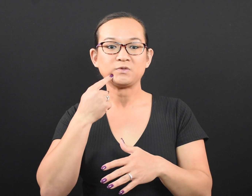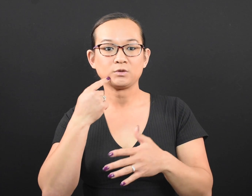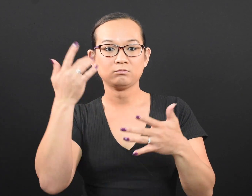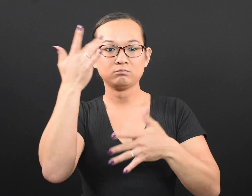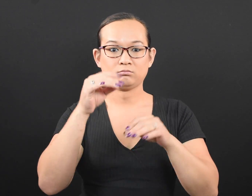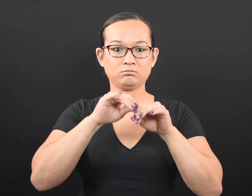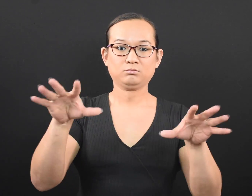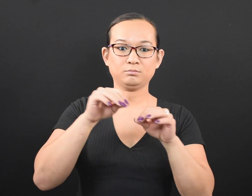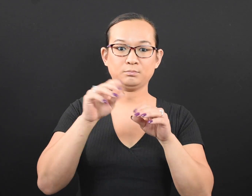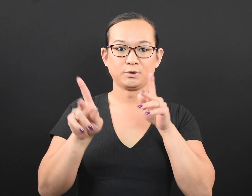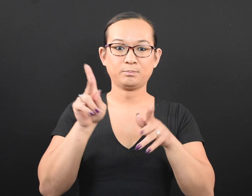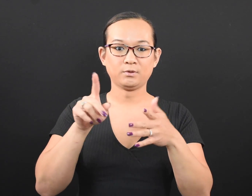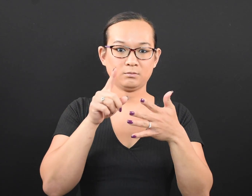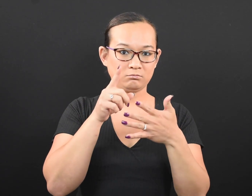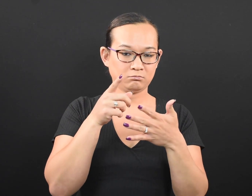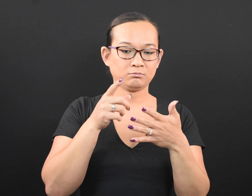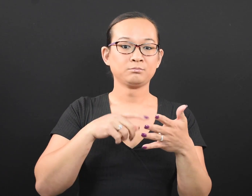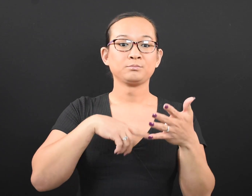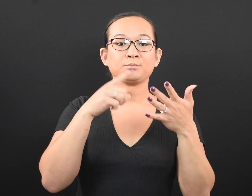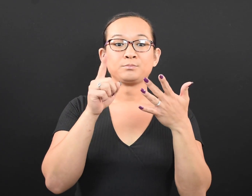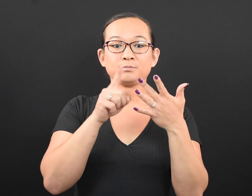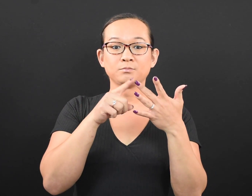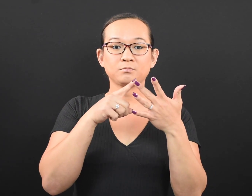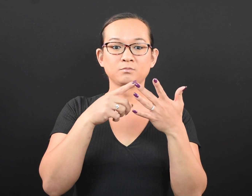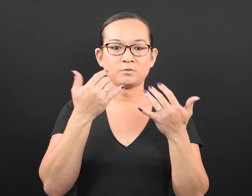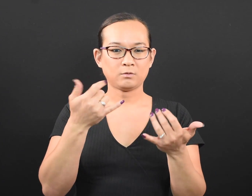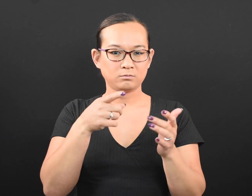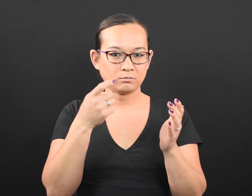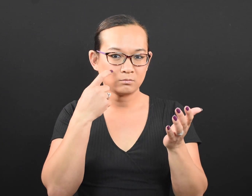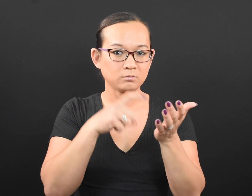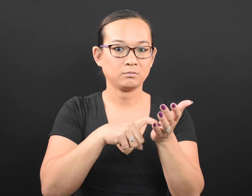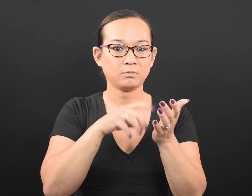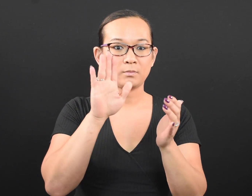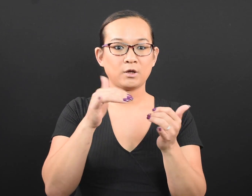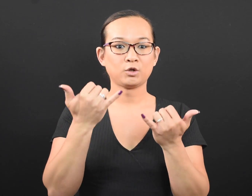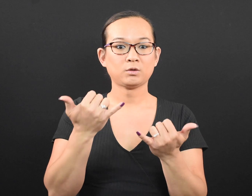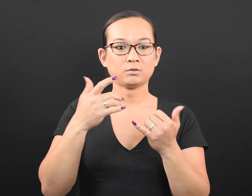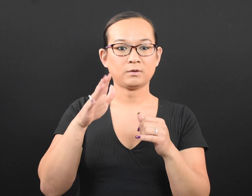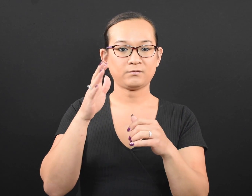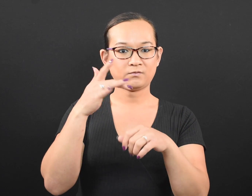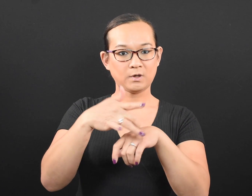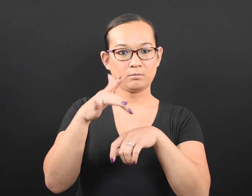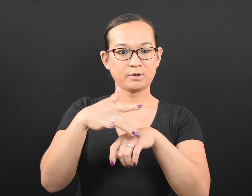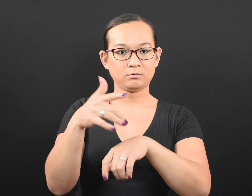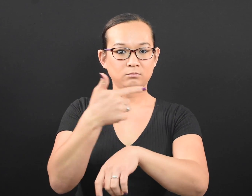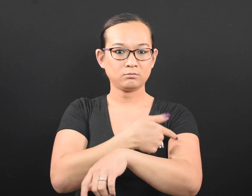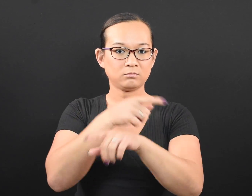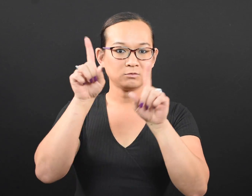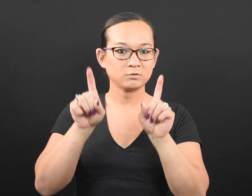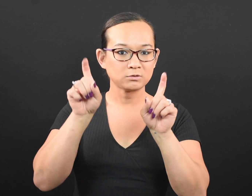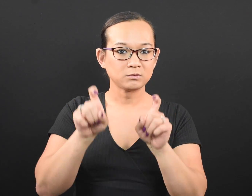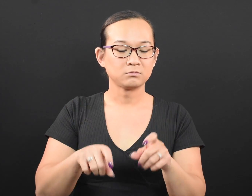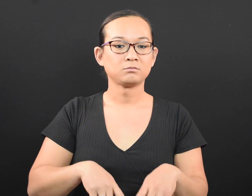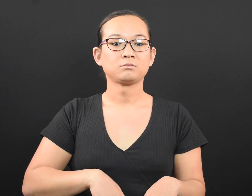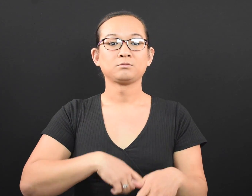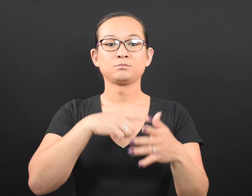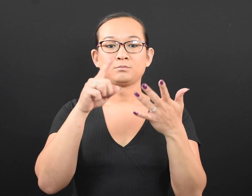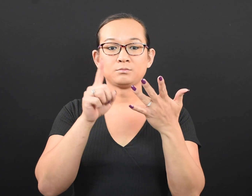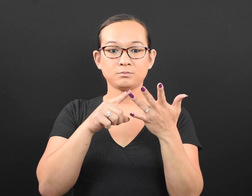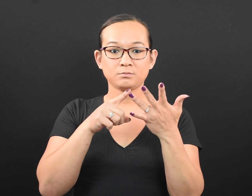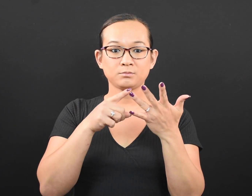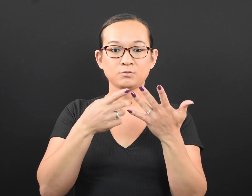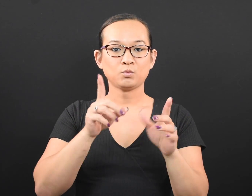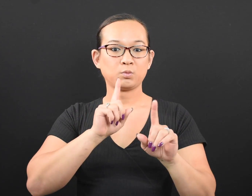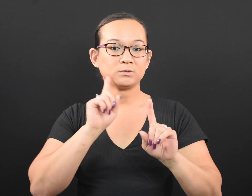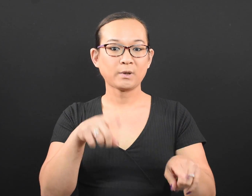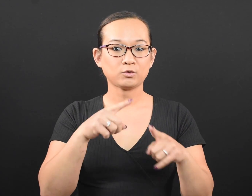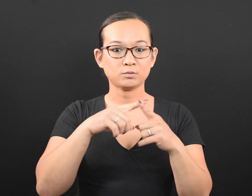● Are detected by currently available viral tests ● Respond to medicines currently